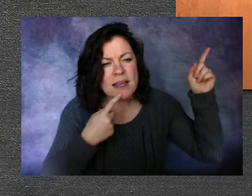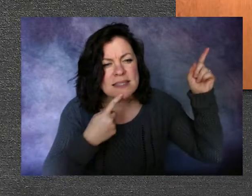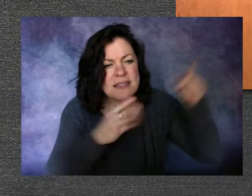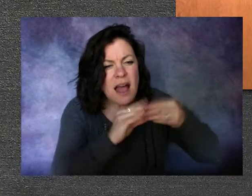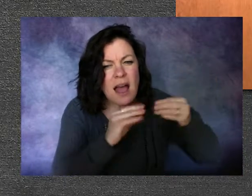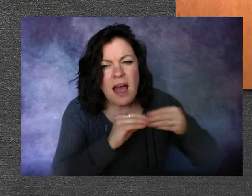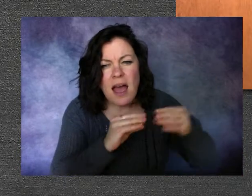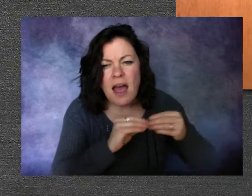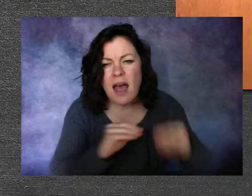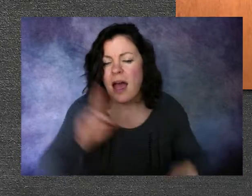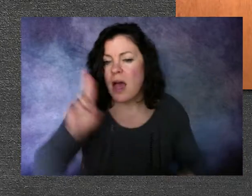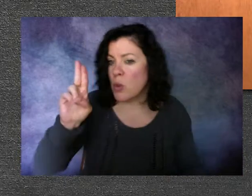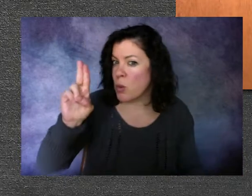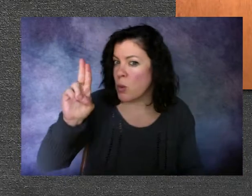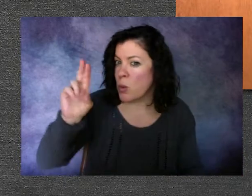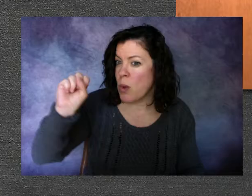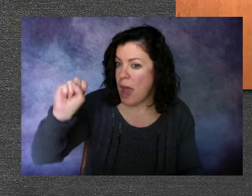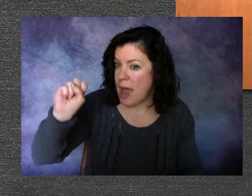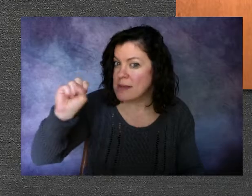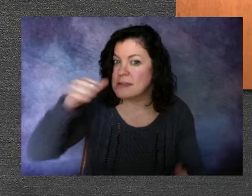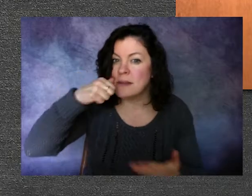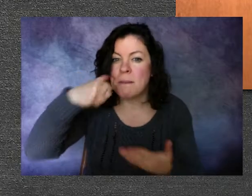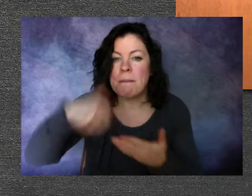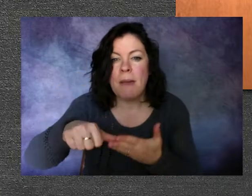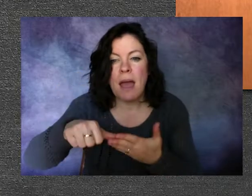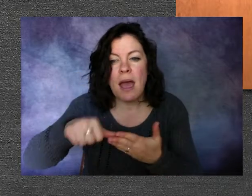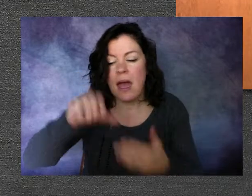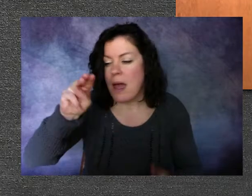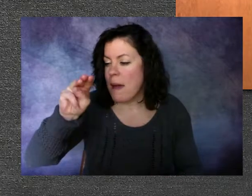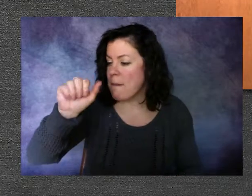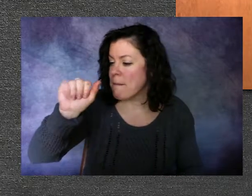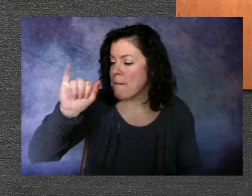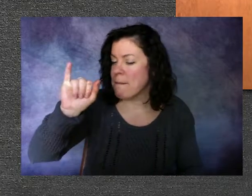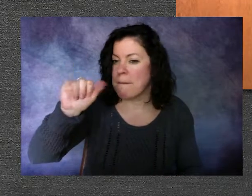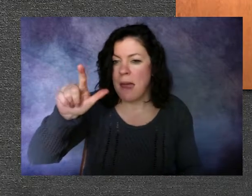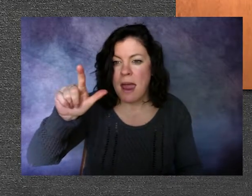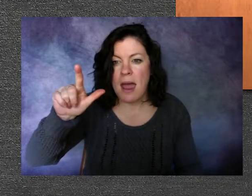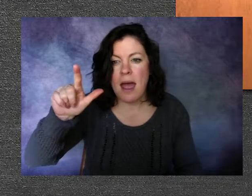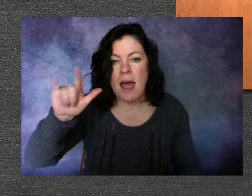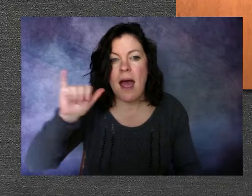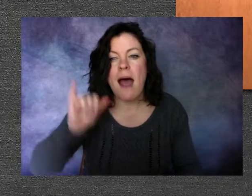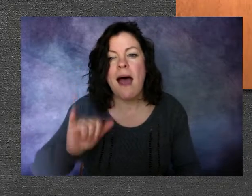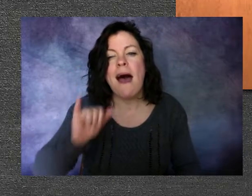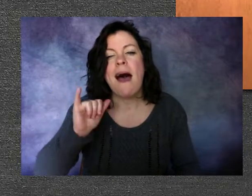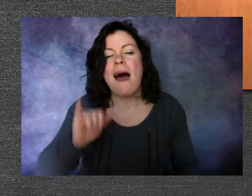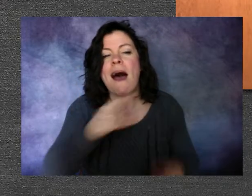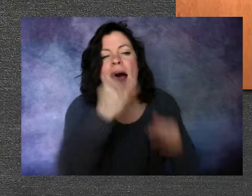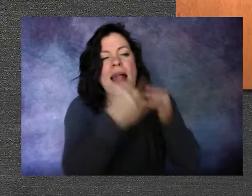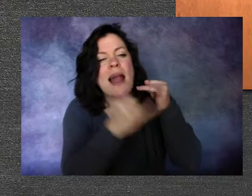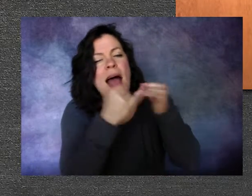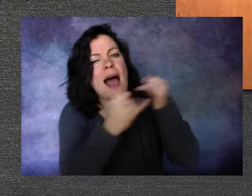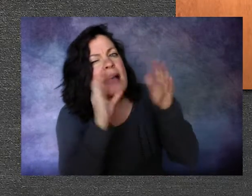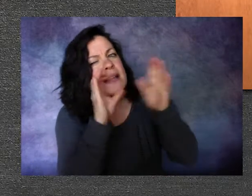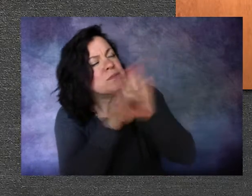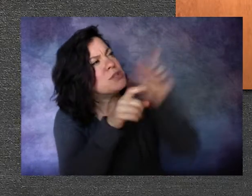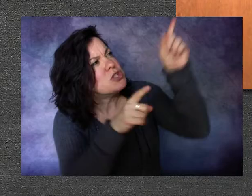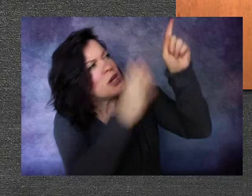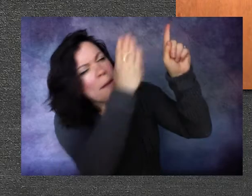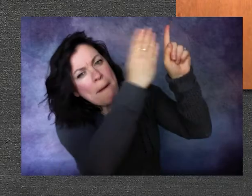It says "U.S. Mail." And check out that down there. What is that?